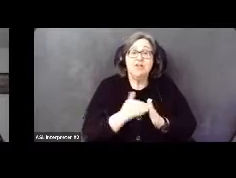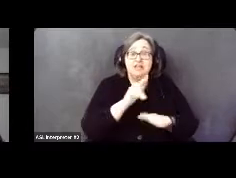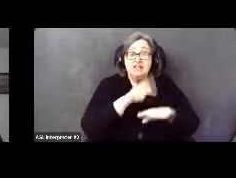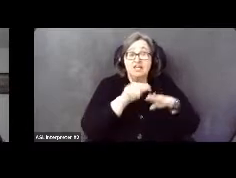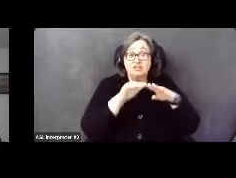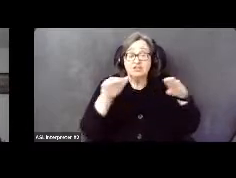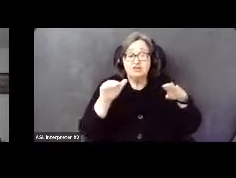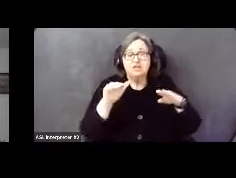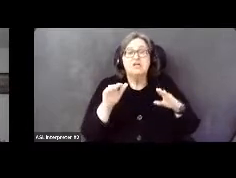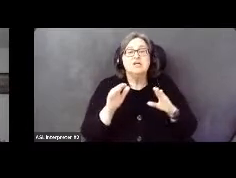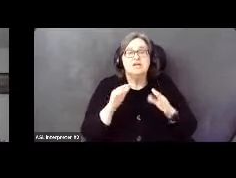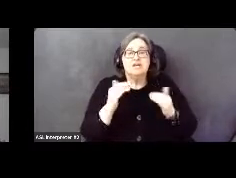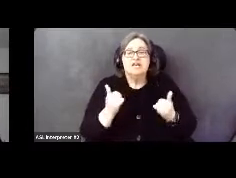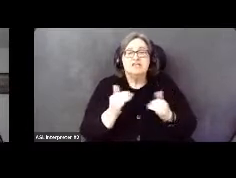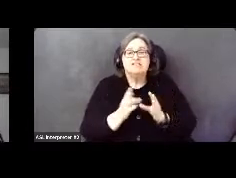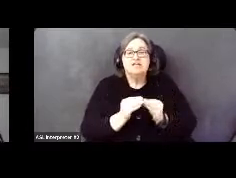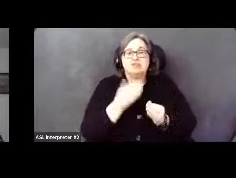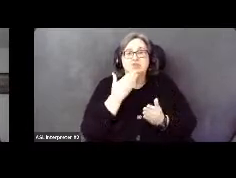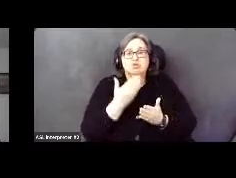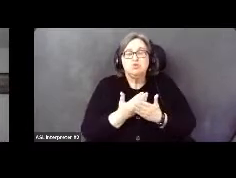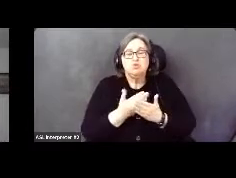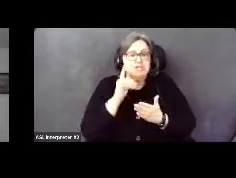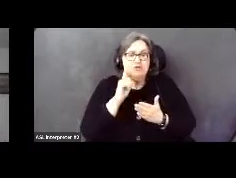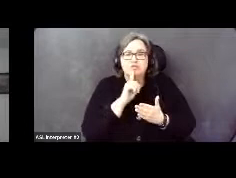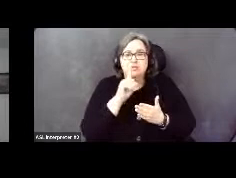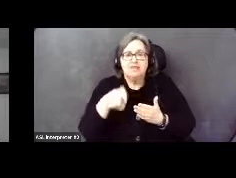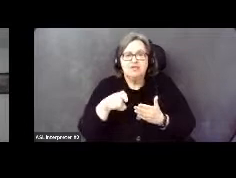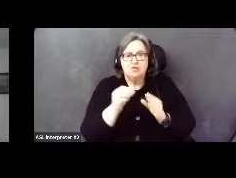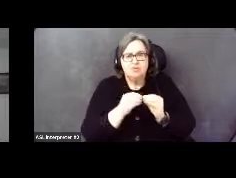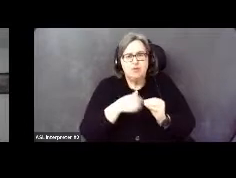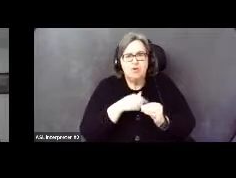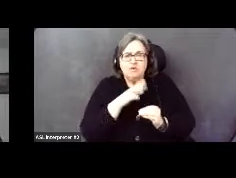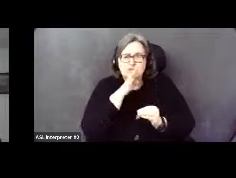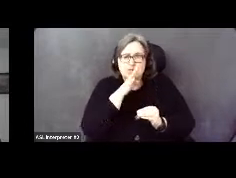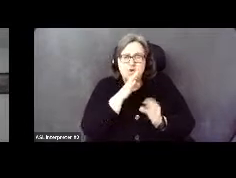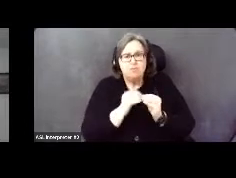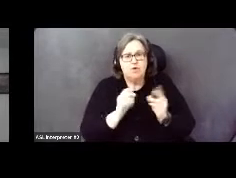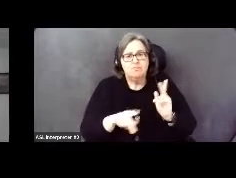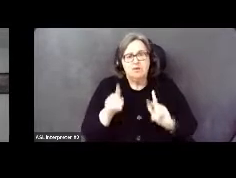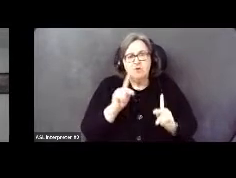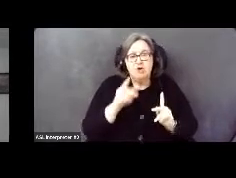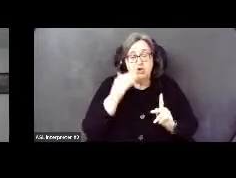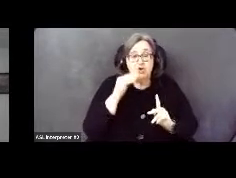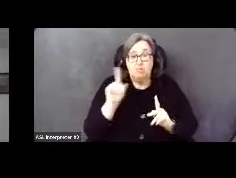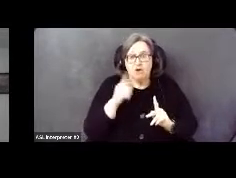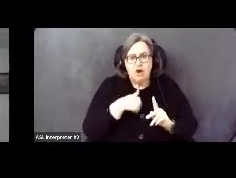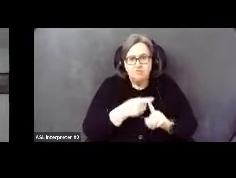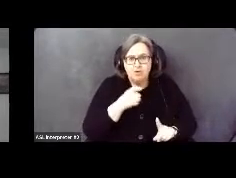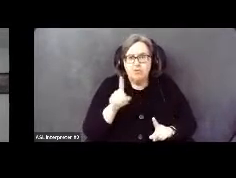and the session is good to hear. It is very needed. The more I've spoken and the more people learn where I'm from and where